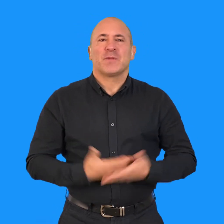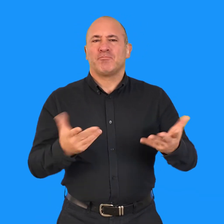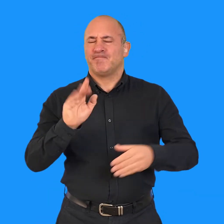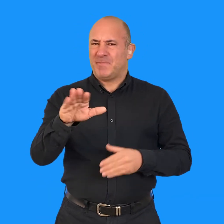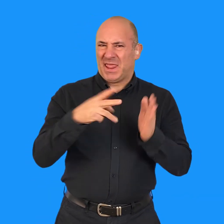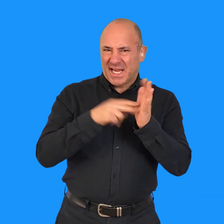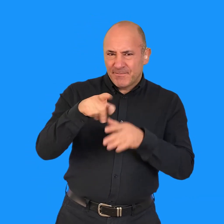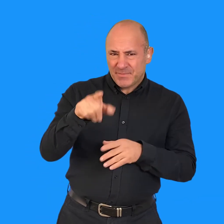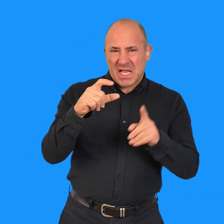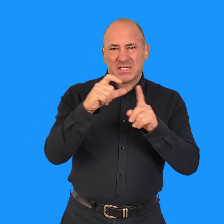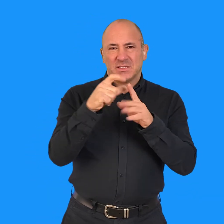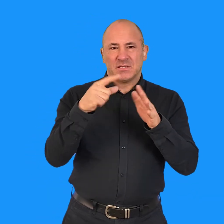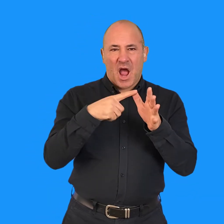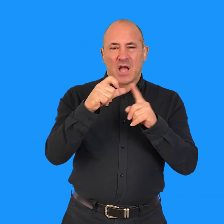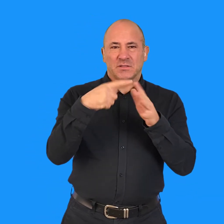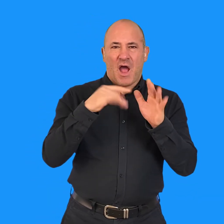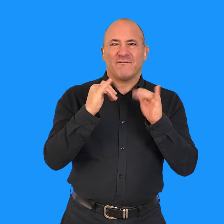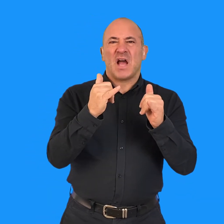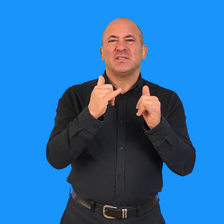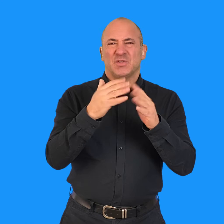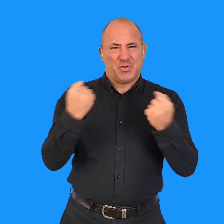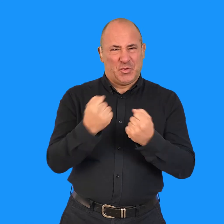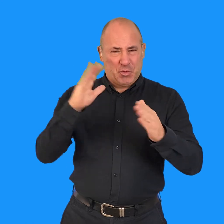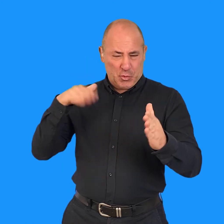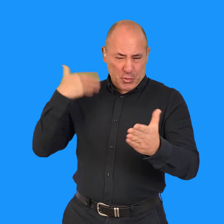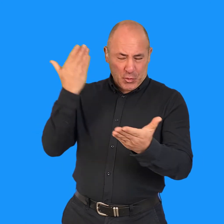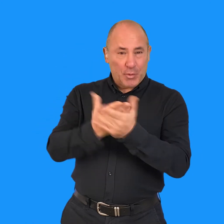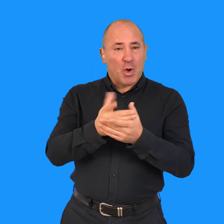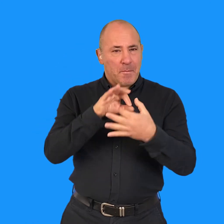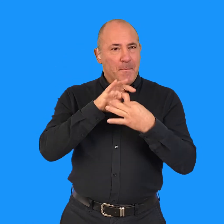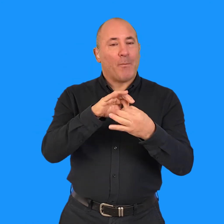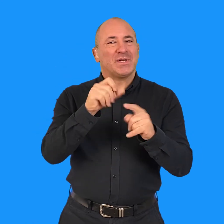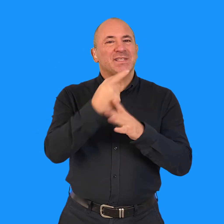So, Nickie, DaDaFest has got a long legacy of working with disabled artists